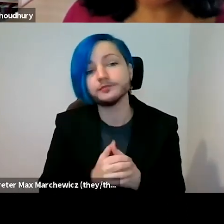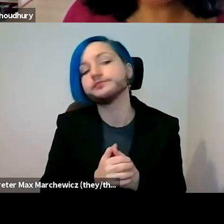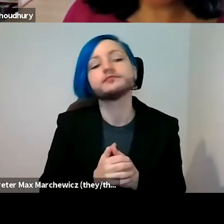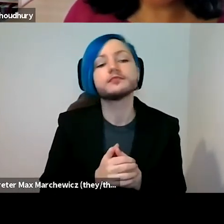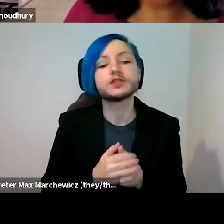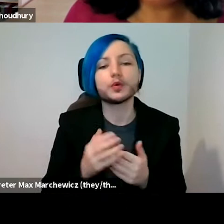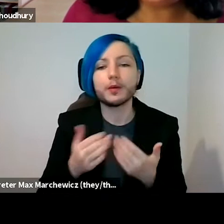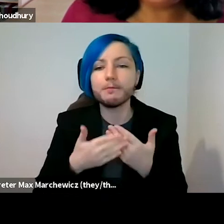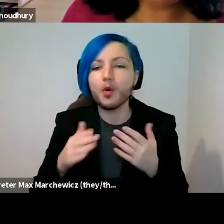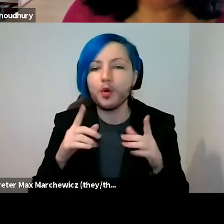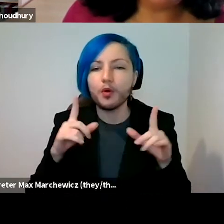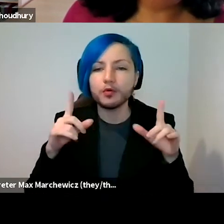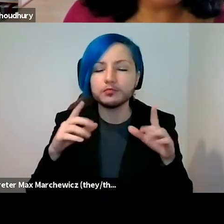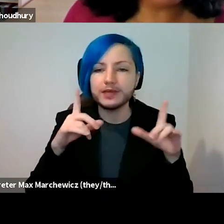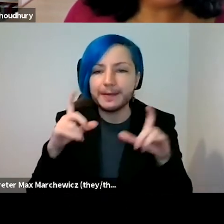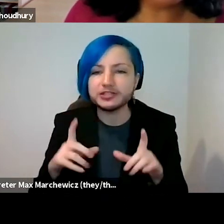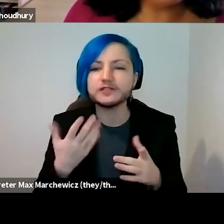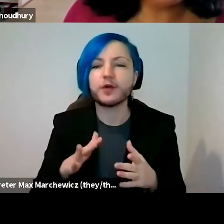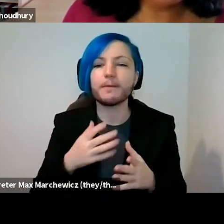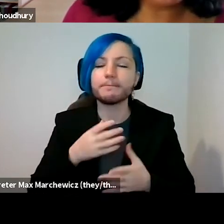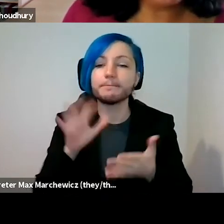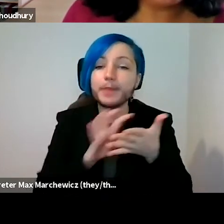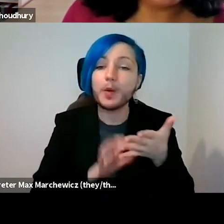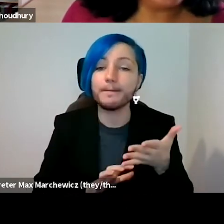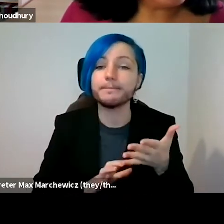a little-known, narrative poem by Charles D'Oyly